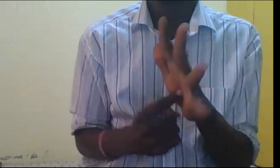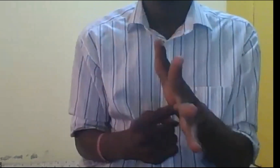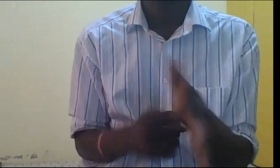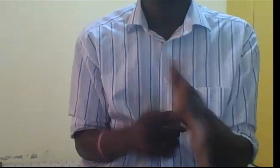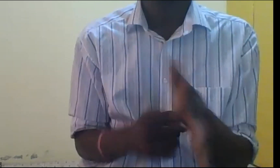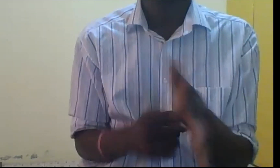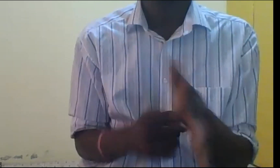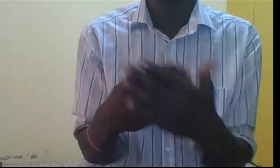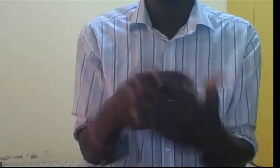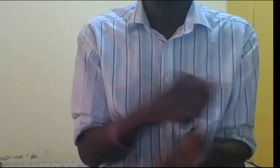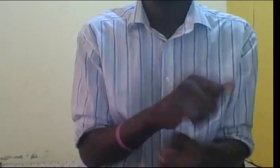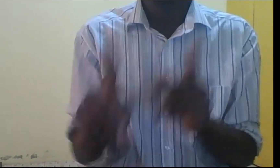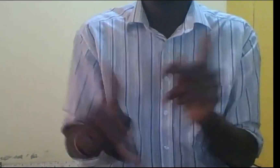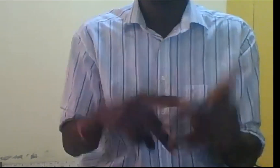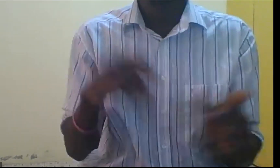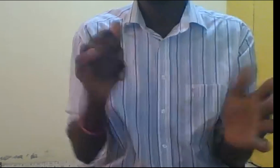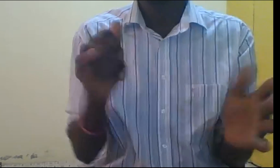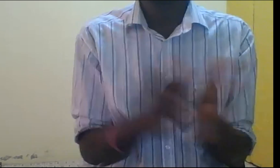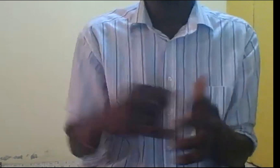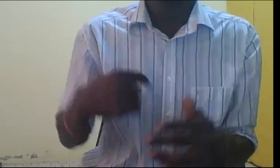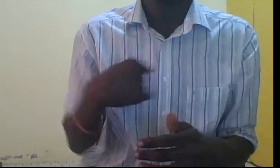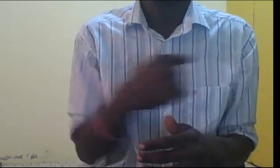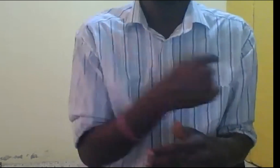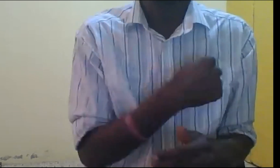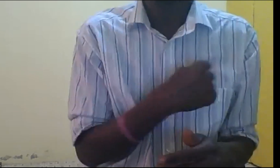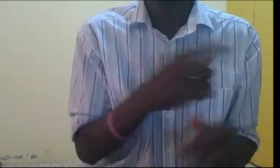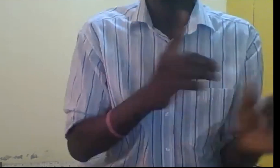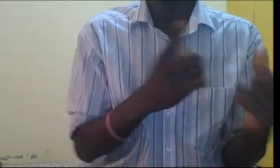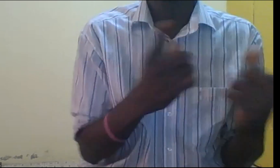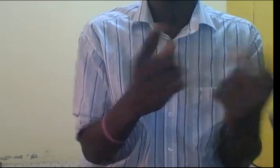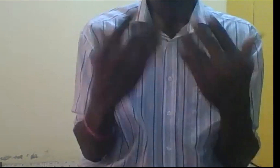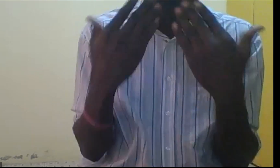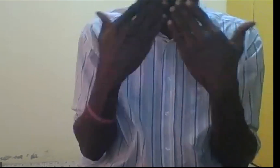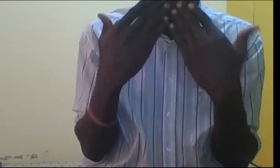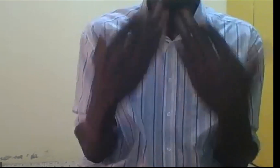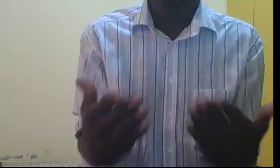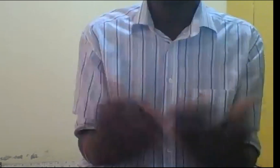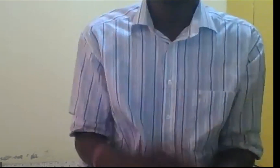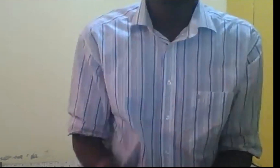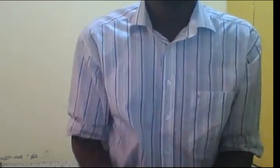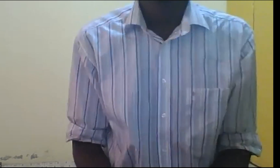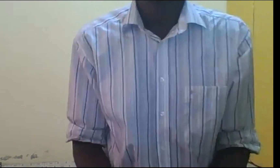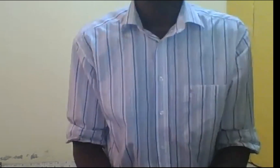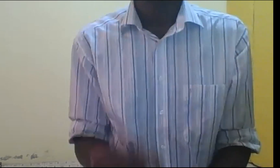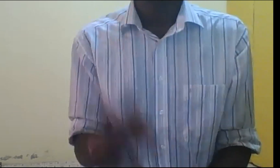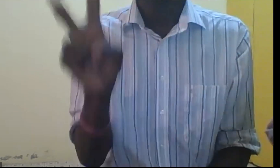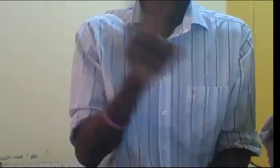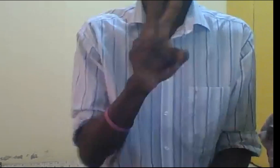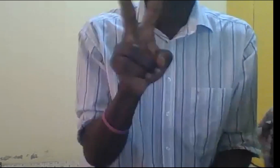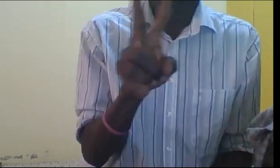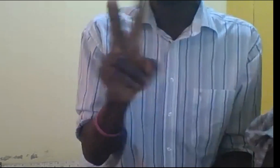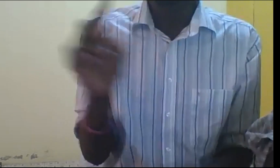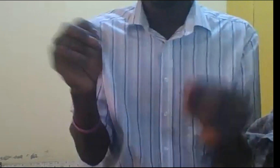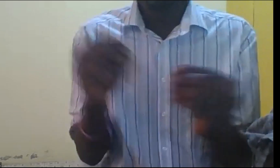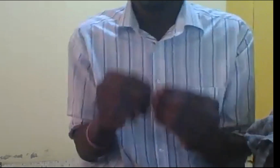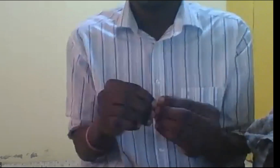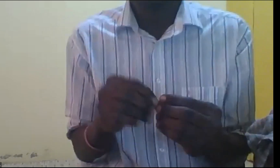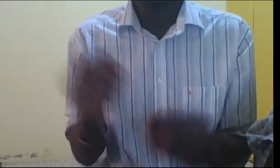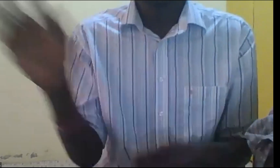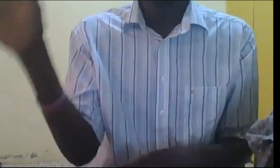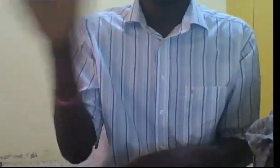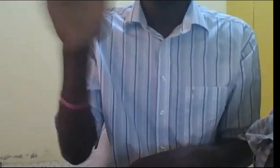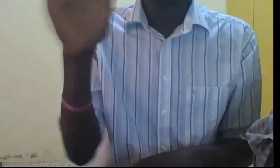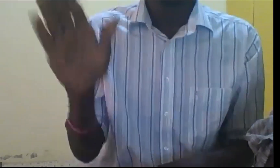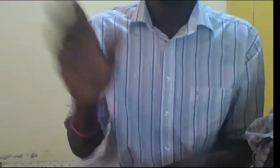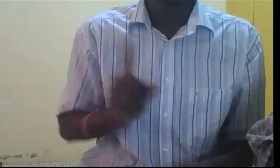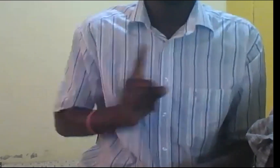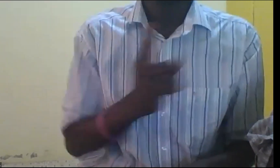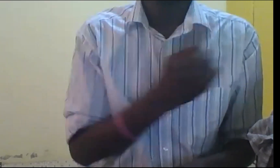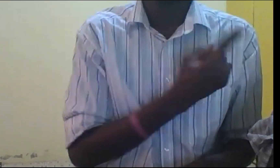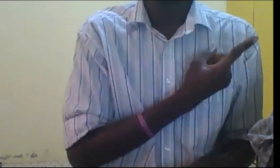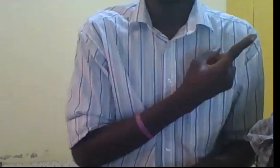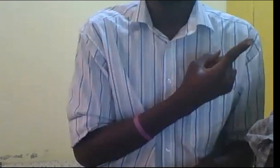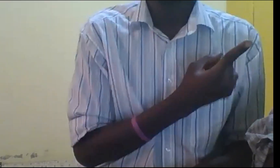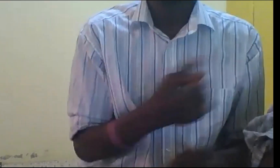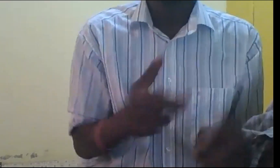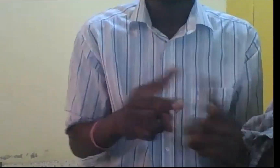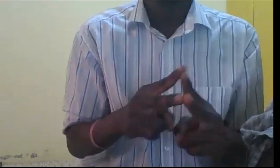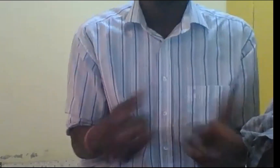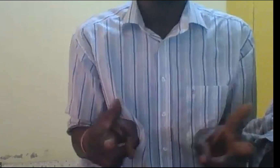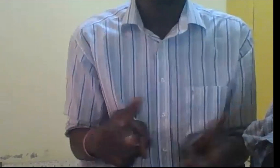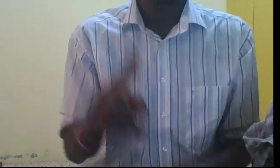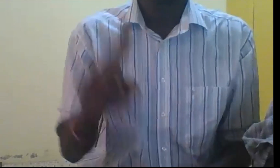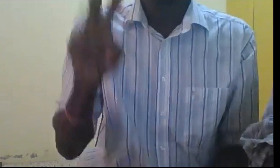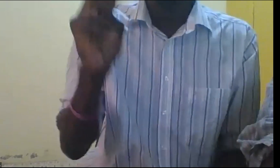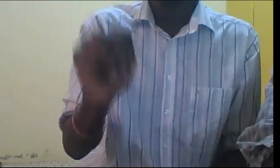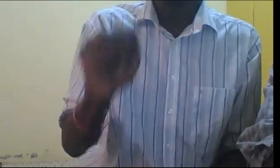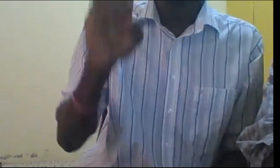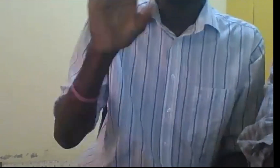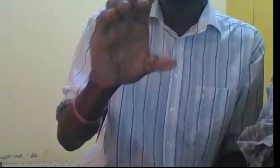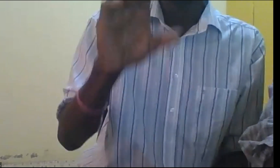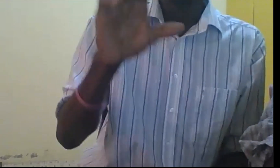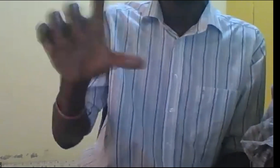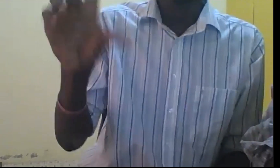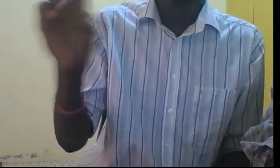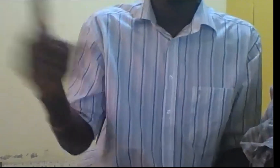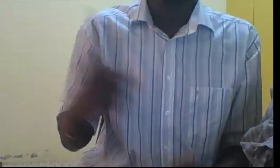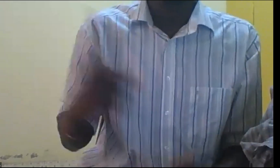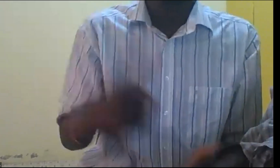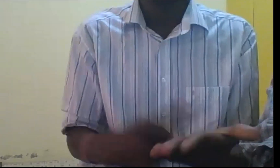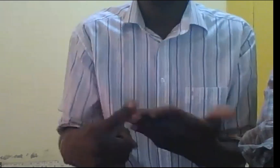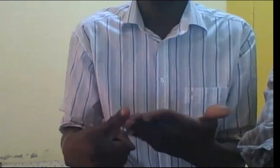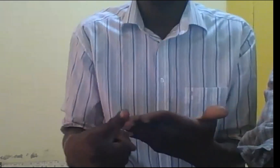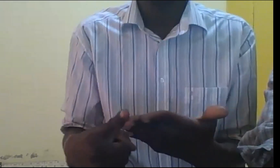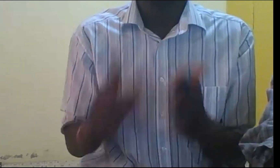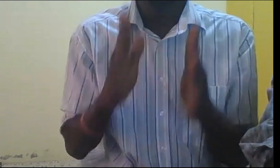So that is partially what we call. Thank you so much.